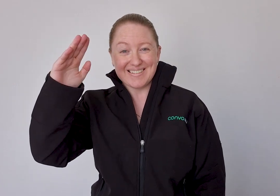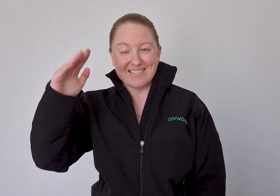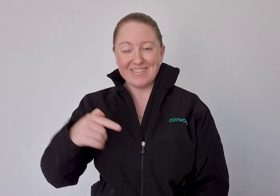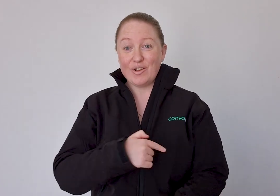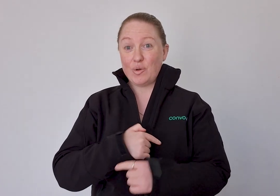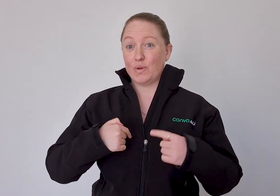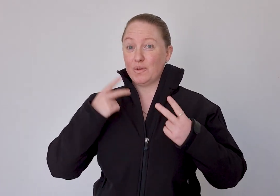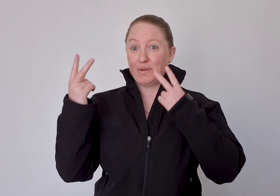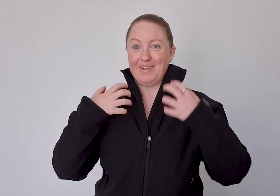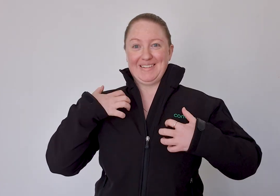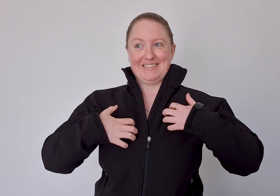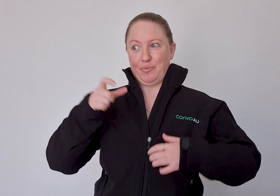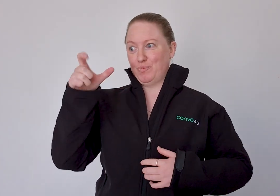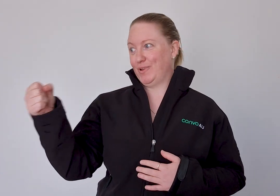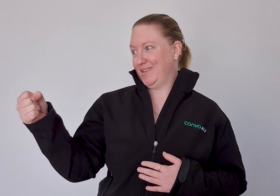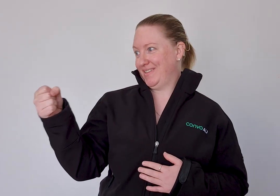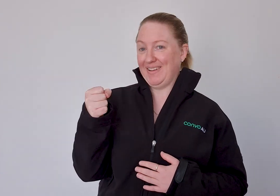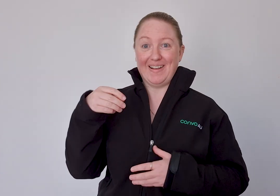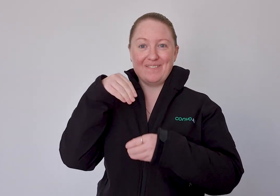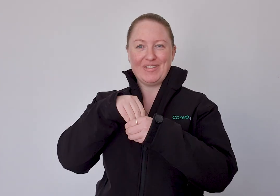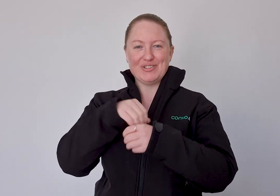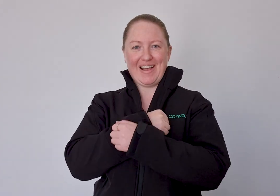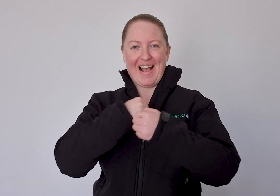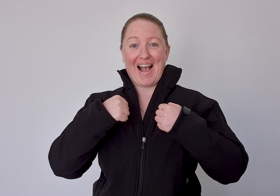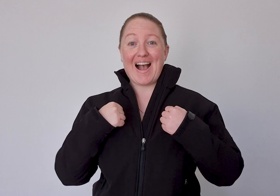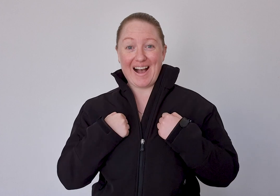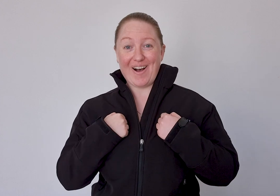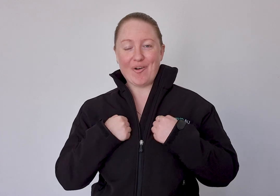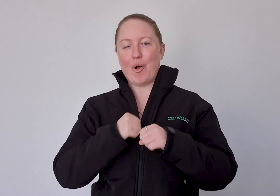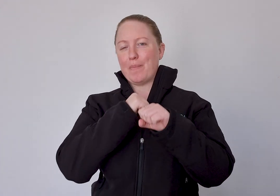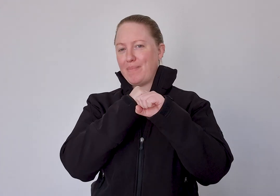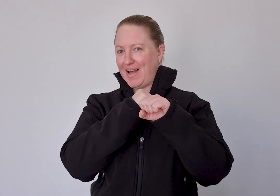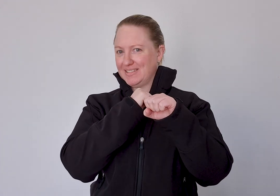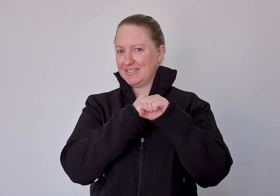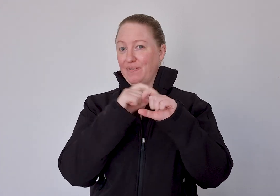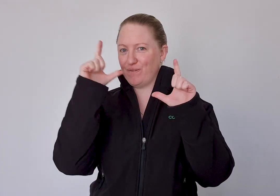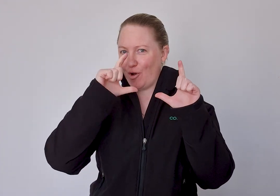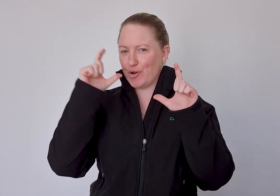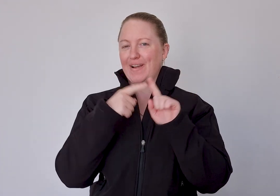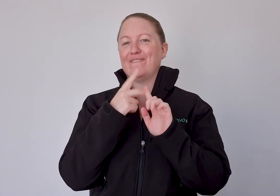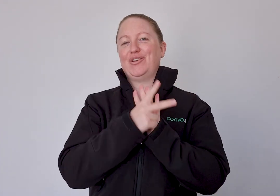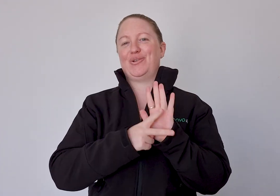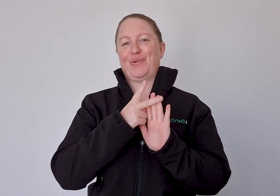We're on the lookout for dynamic individuals to feature in our upcoming photos and videos.